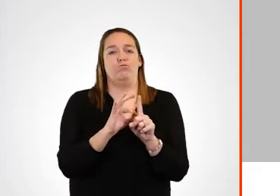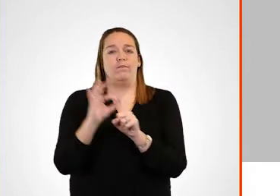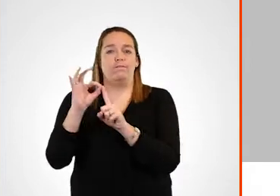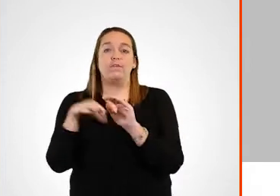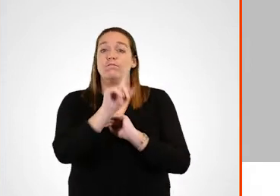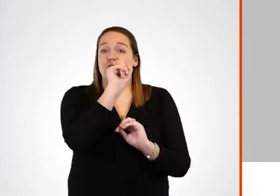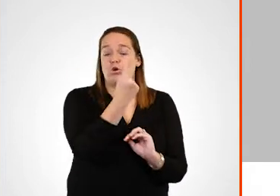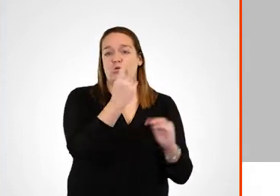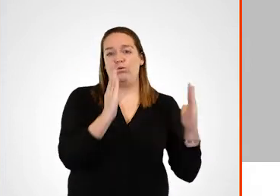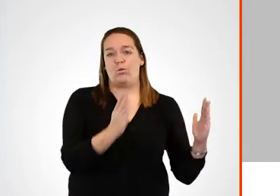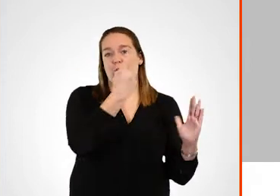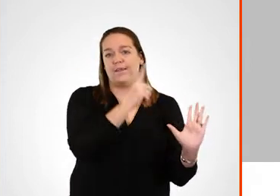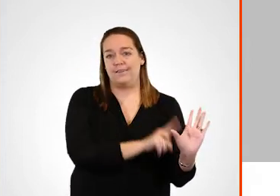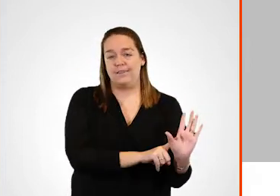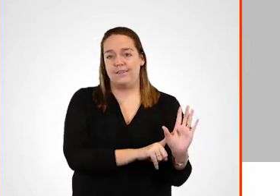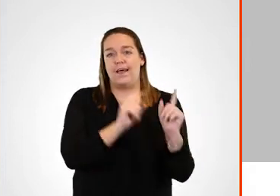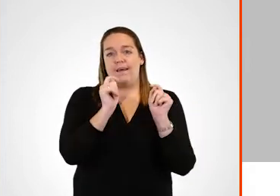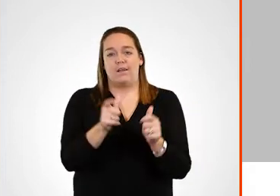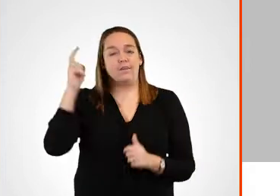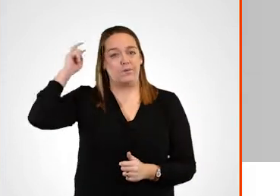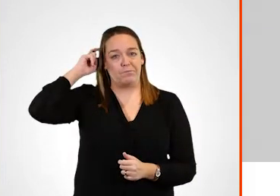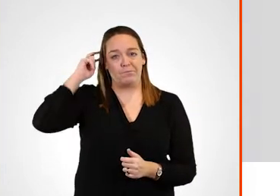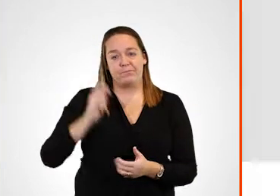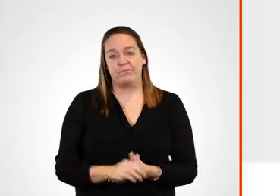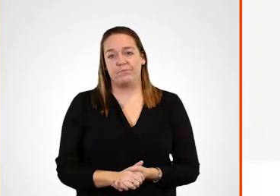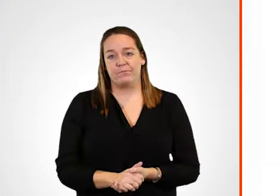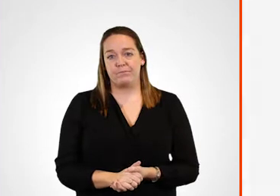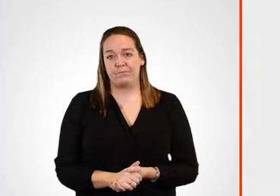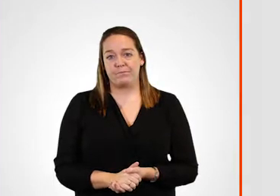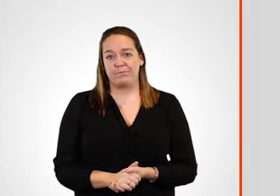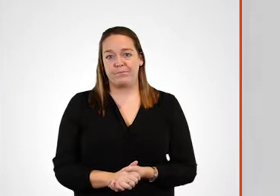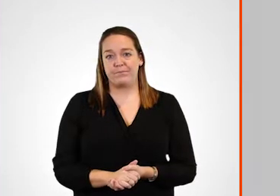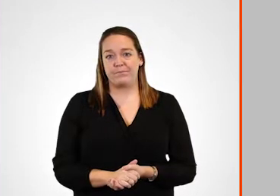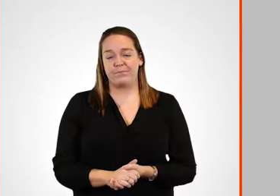during the first year of their cochlear implant use.